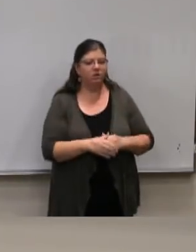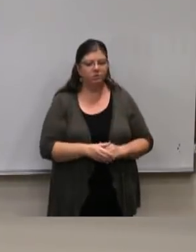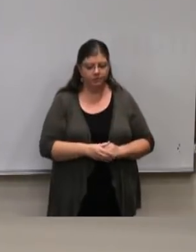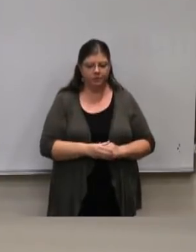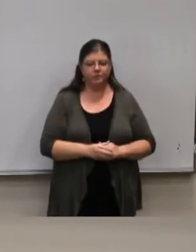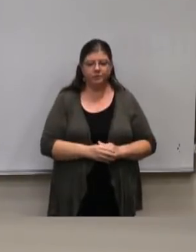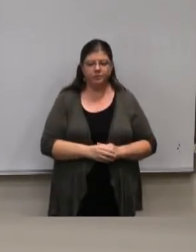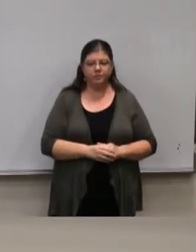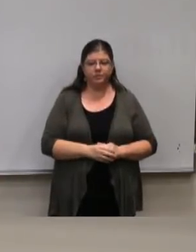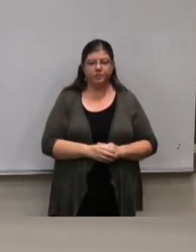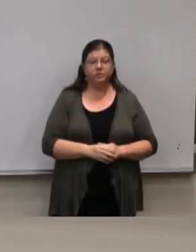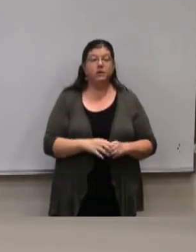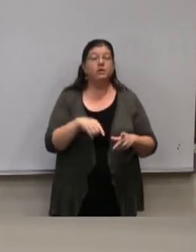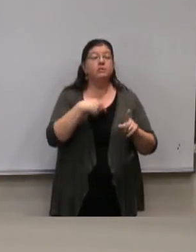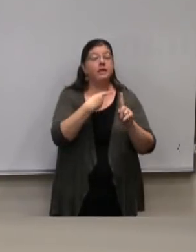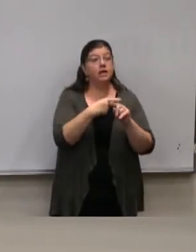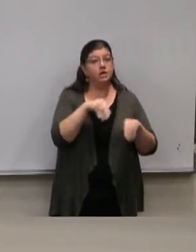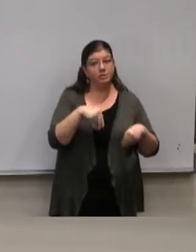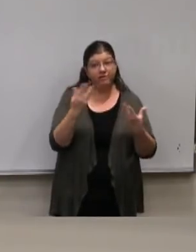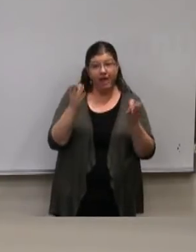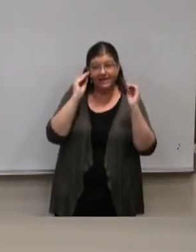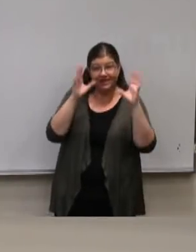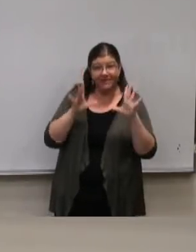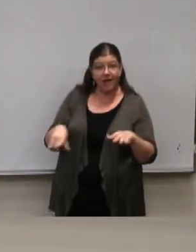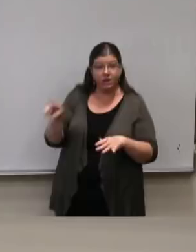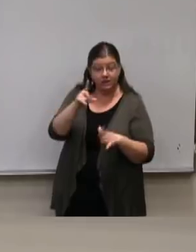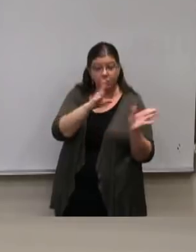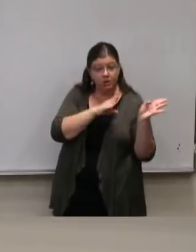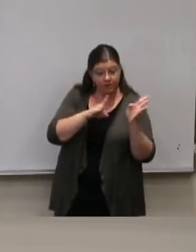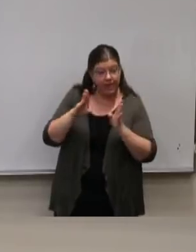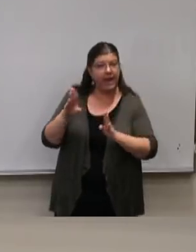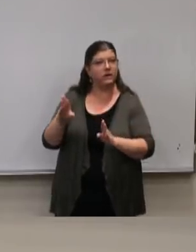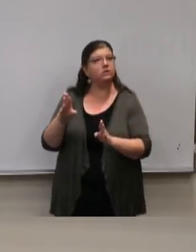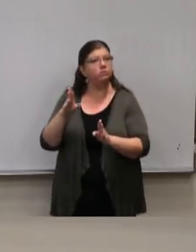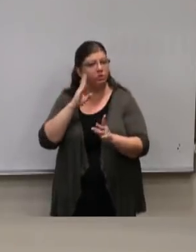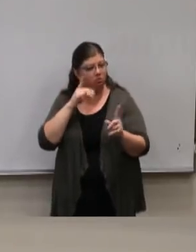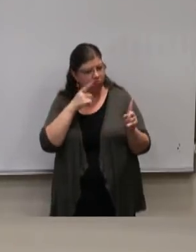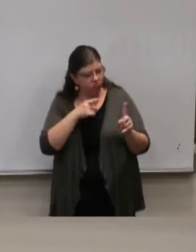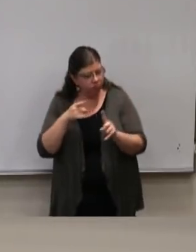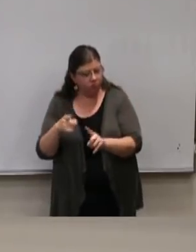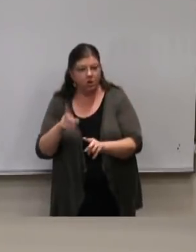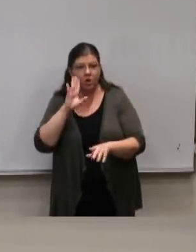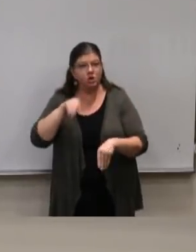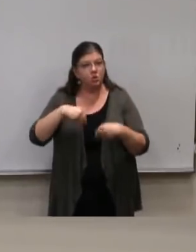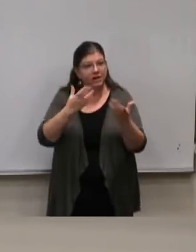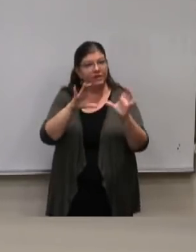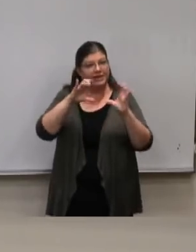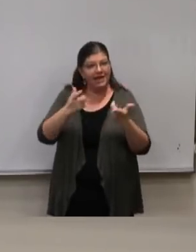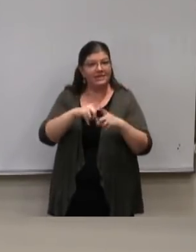and also provides faculty with, with the planning certainty. Because I know you deliver your classes differently